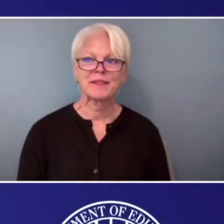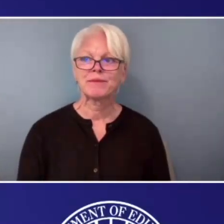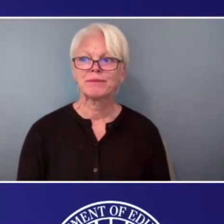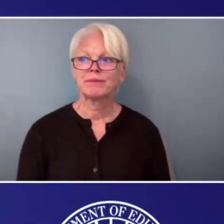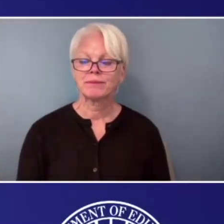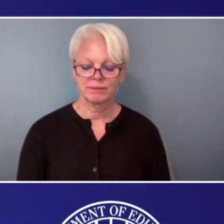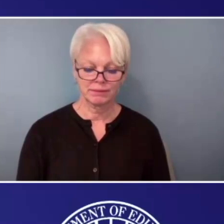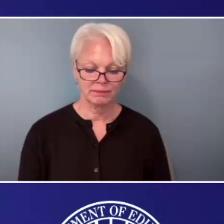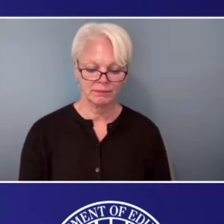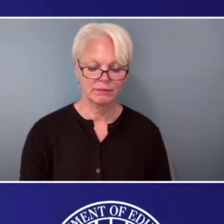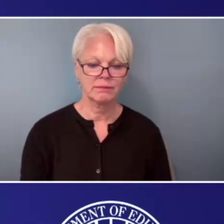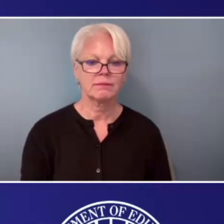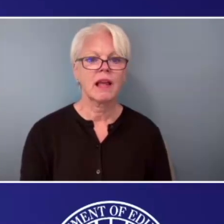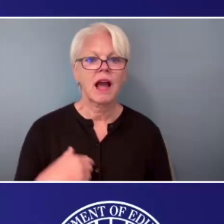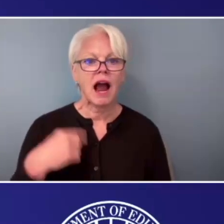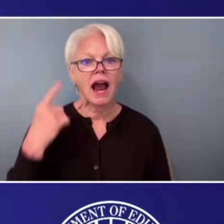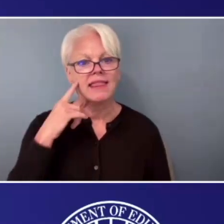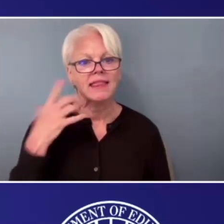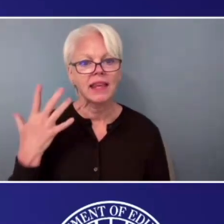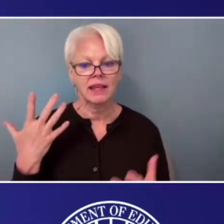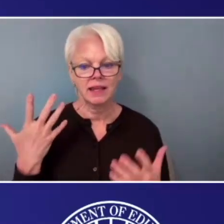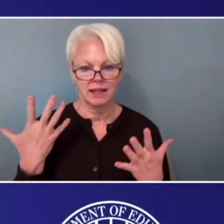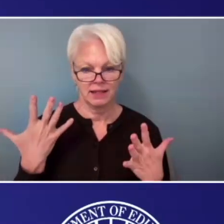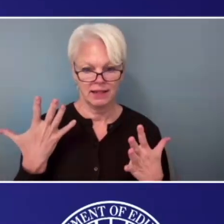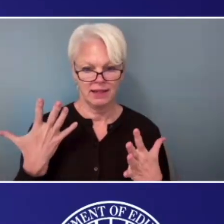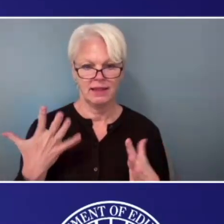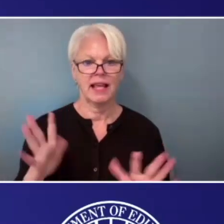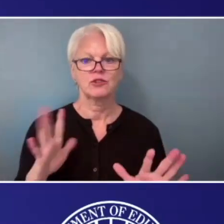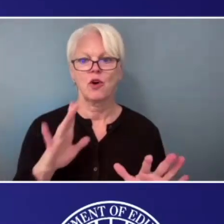Alright, I think that is all on that particular provision.